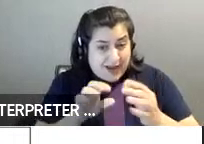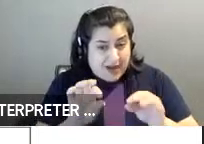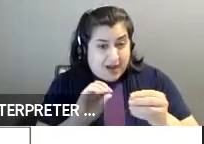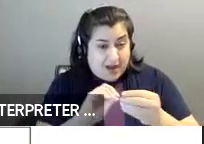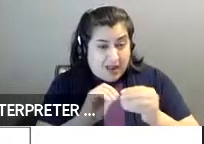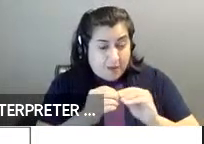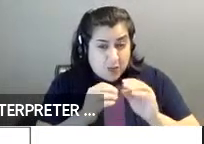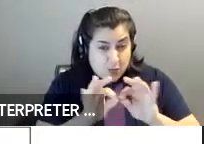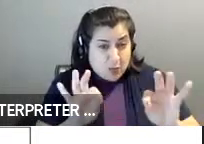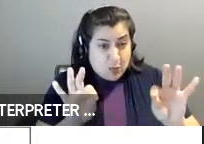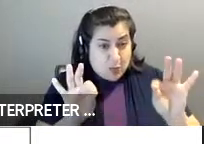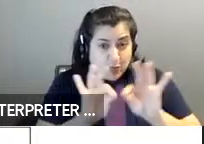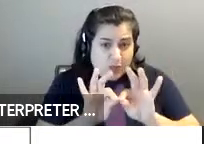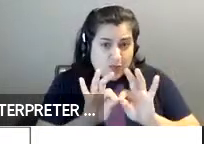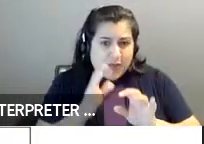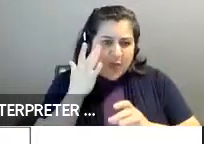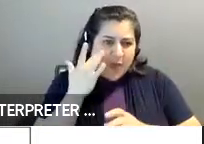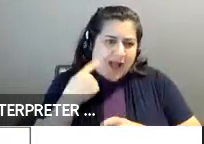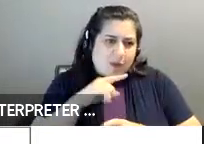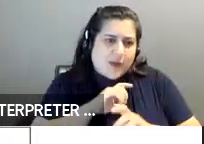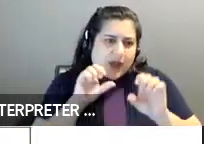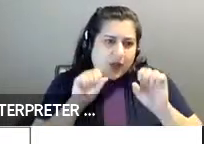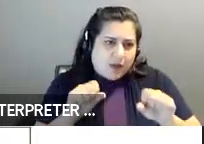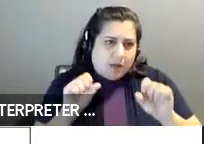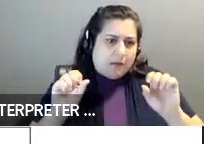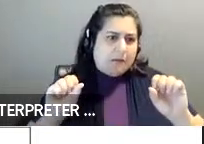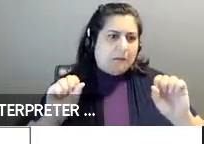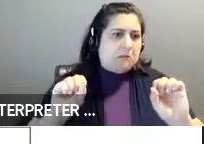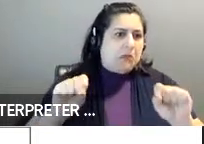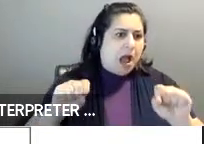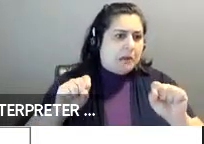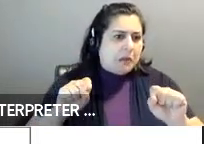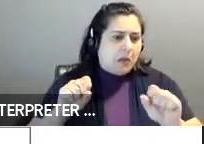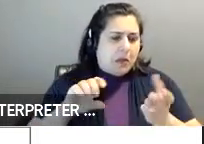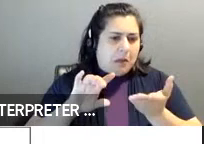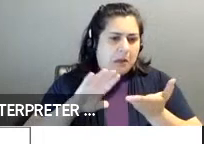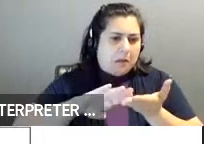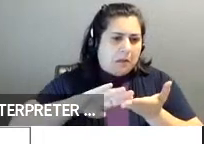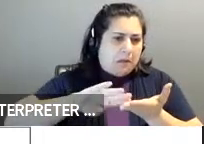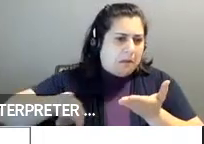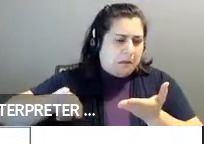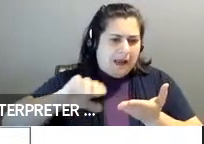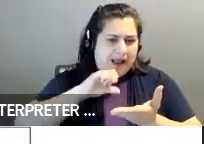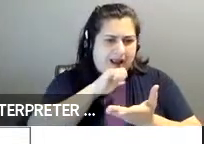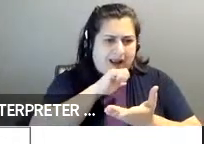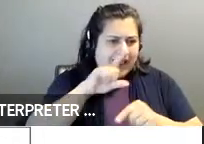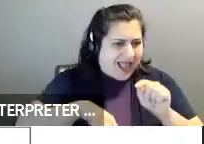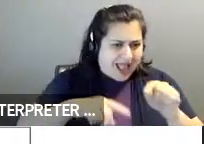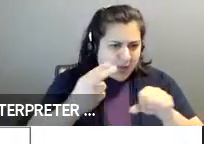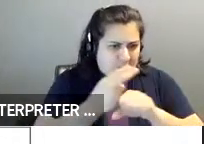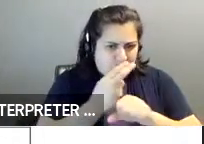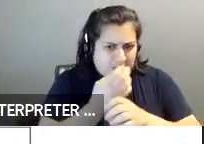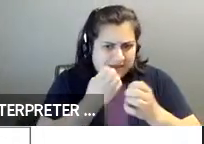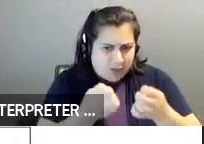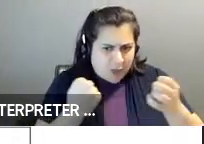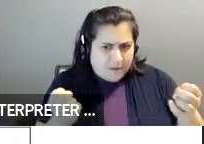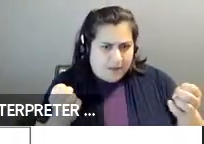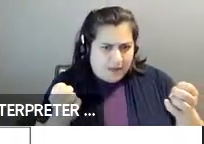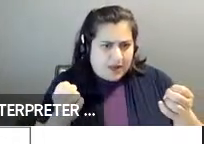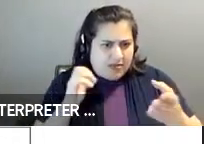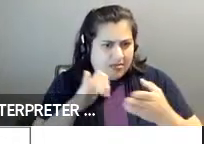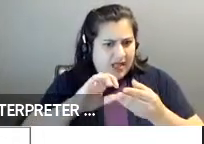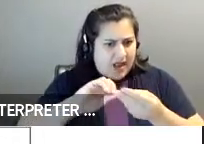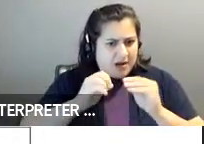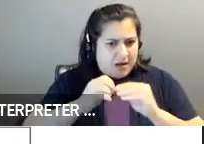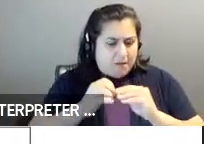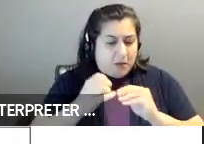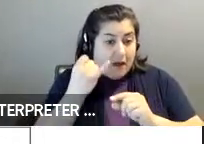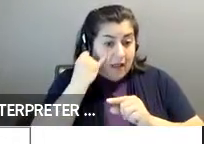potentially excluded by our design at 17, 18 and 19 inches respectively.